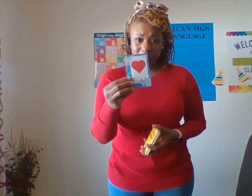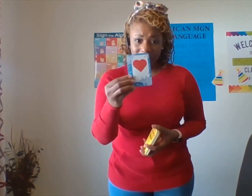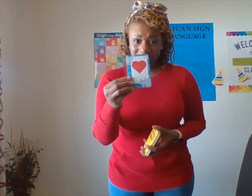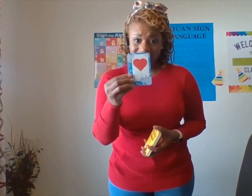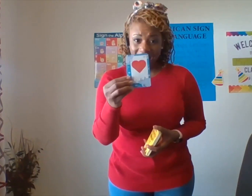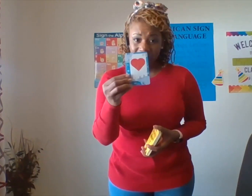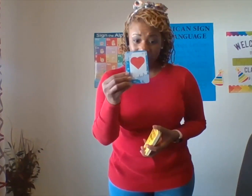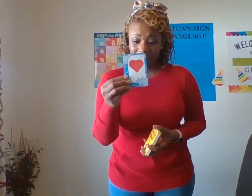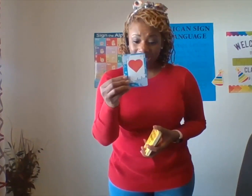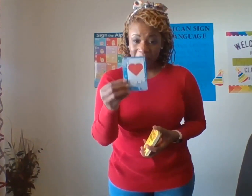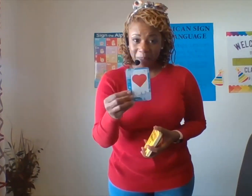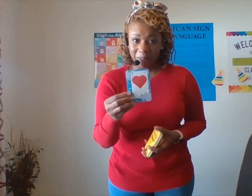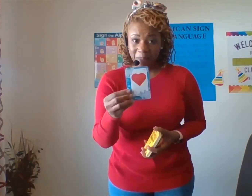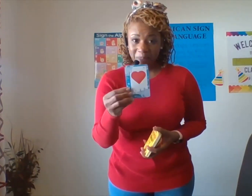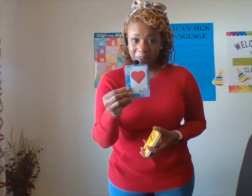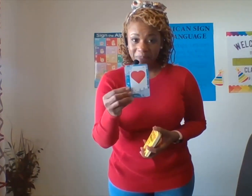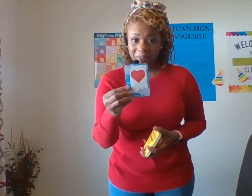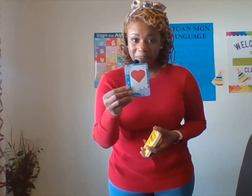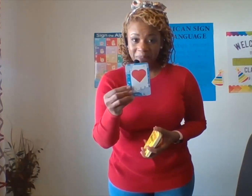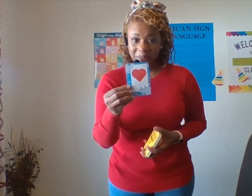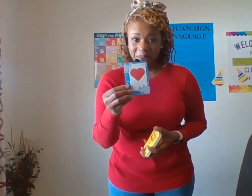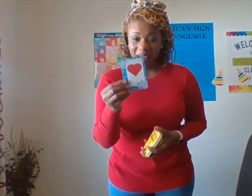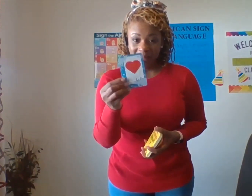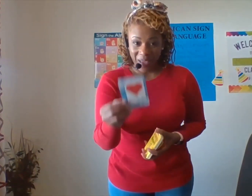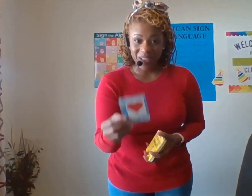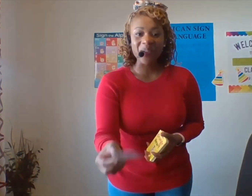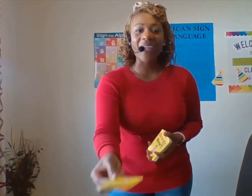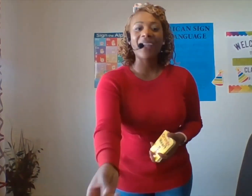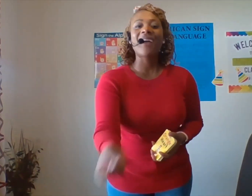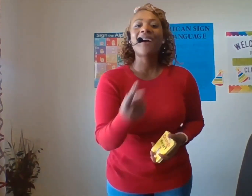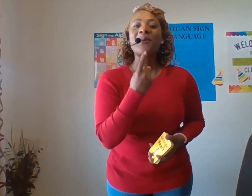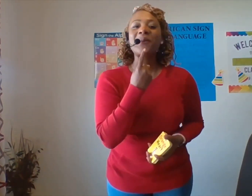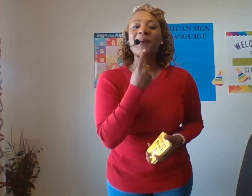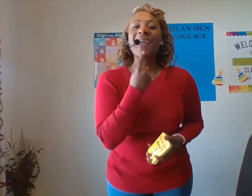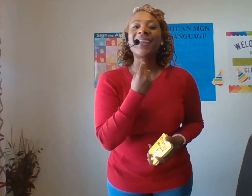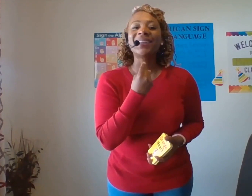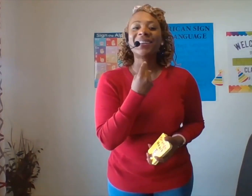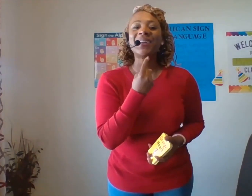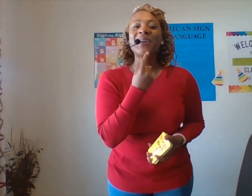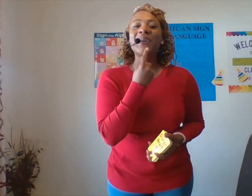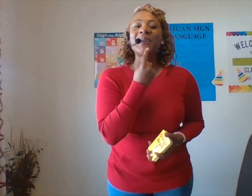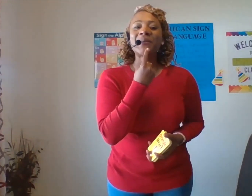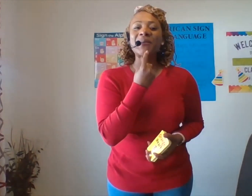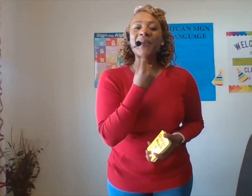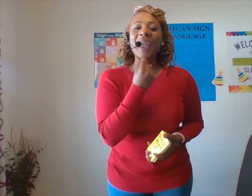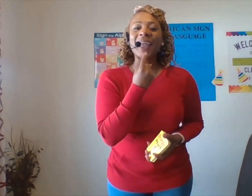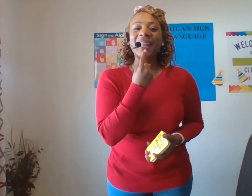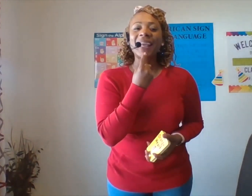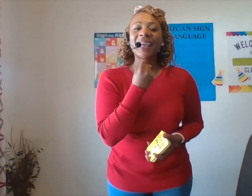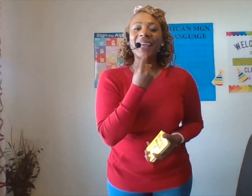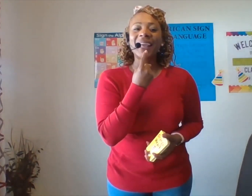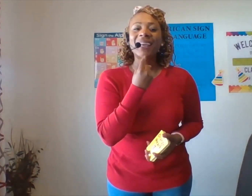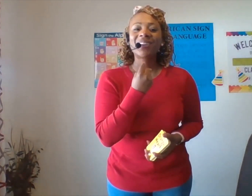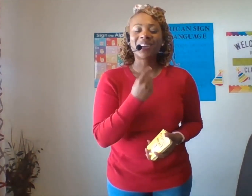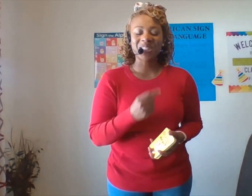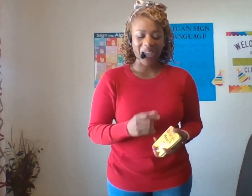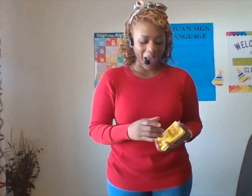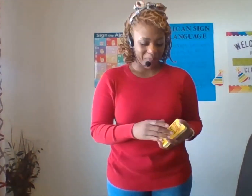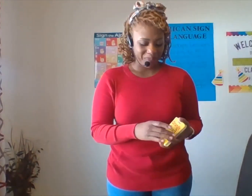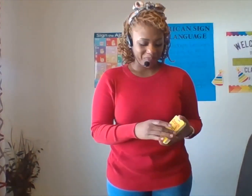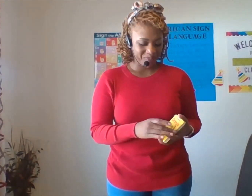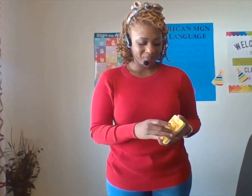remember the sign for red that's right red red good job